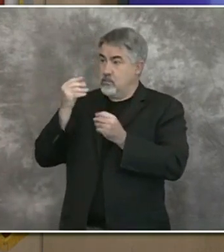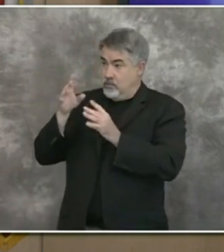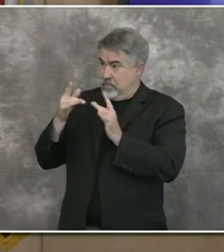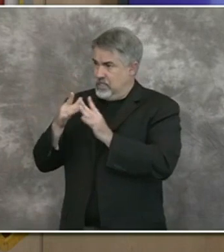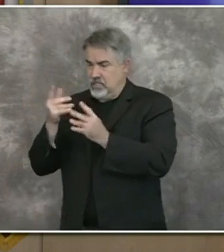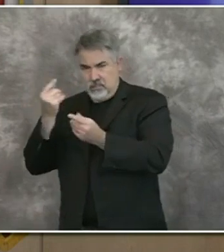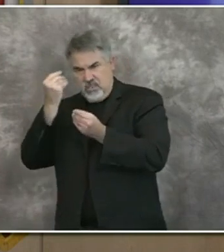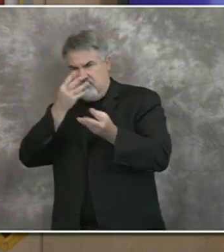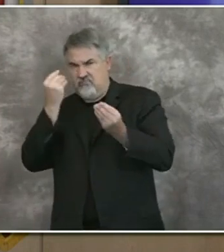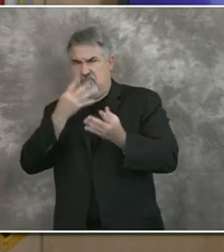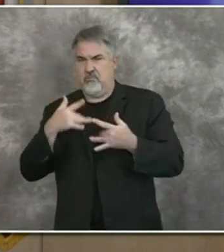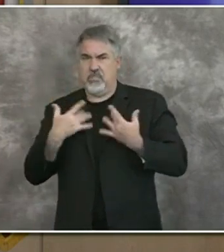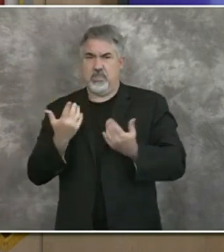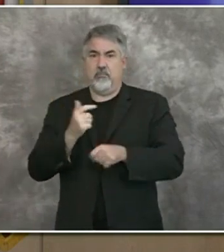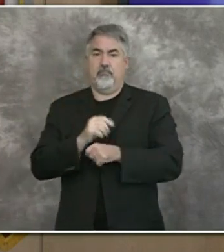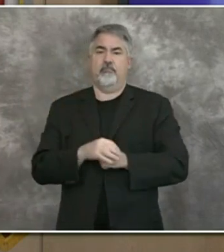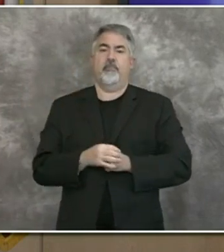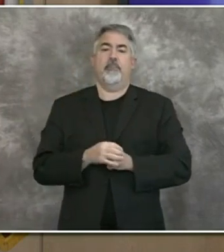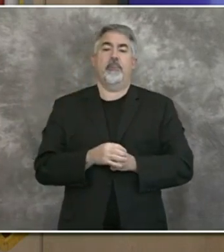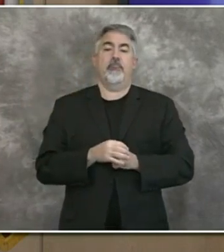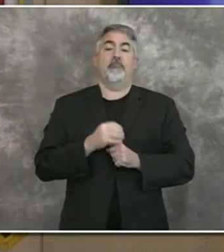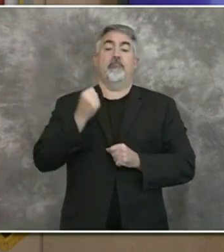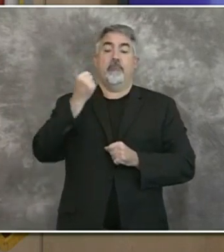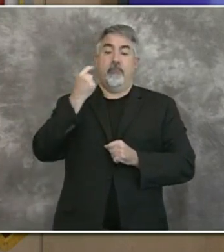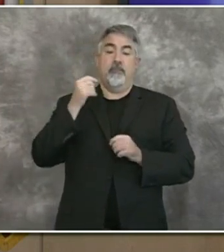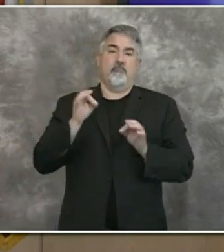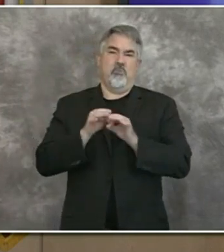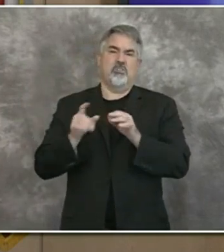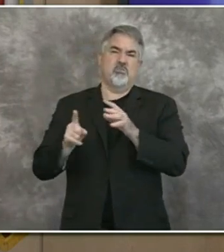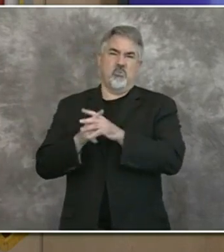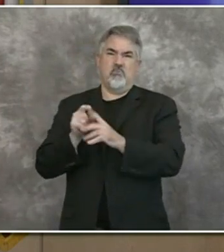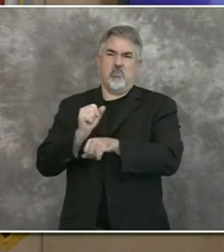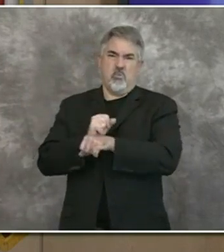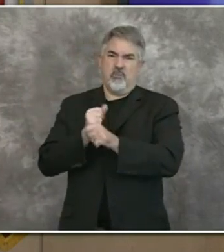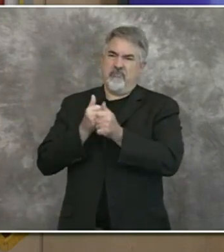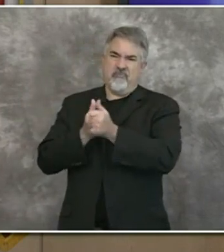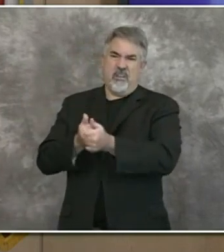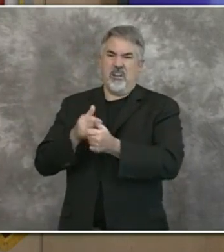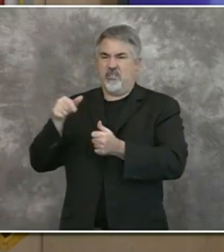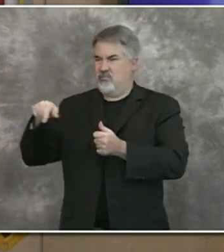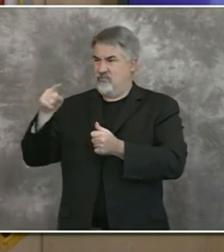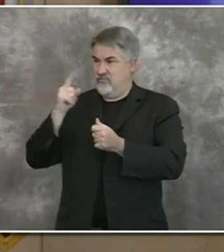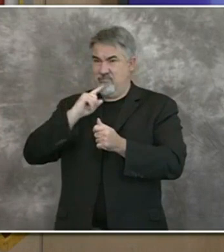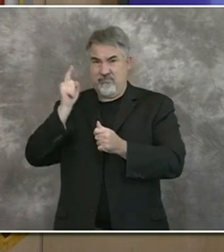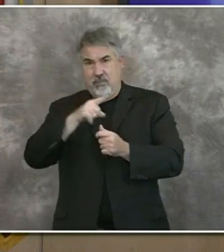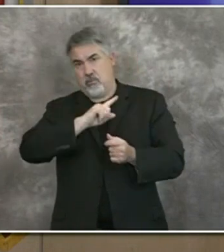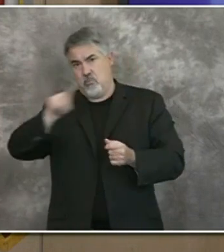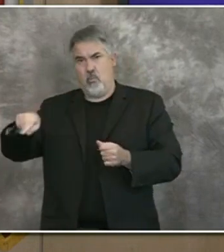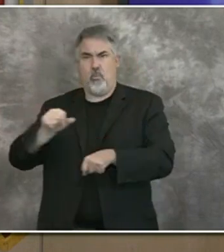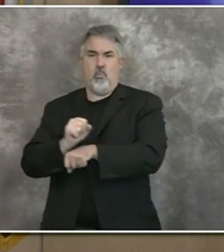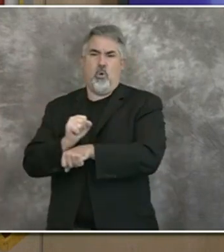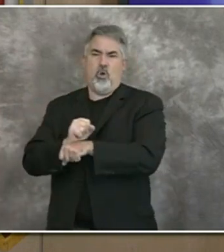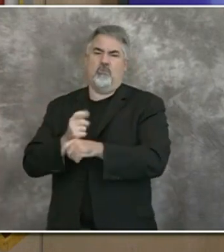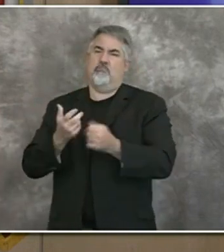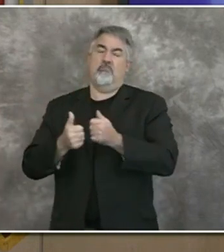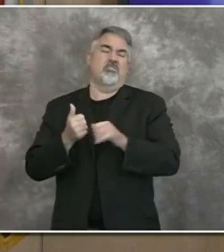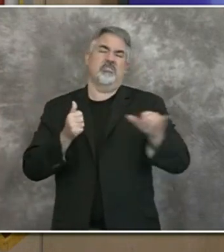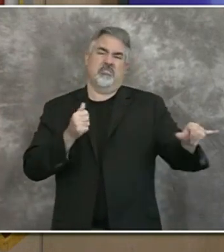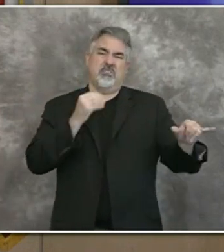UPDATES. EMPLOYEES WILL BE NOTIFIED BY THEIR SUPERVISORS ON THE SPECIFIC DATE UPON WHICH THEY SHOULD REPORT TO THE WORK SITE UNTIL SUCH